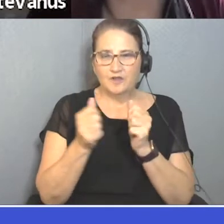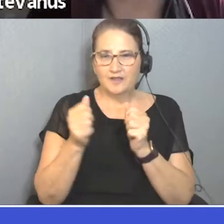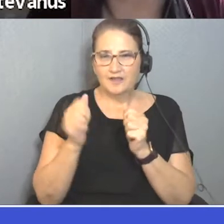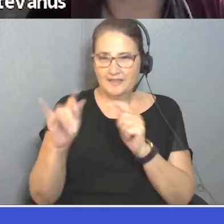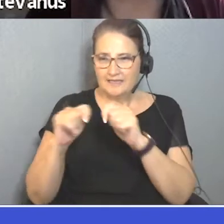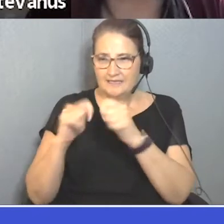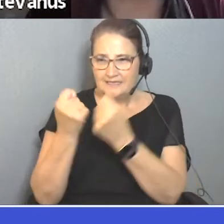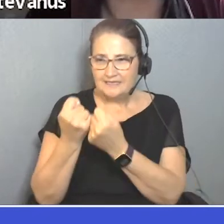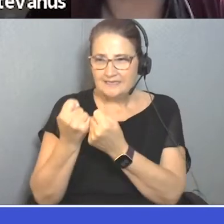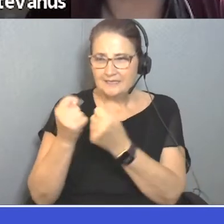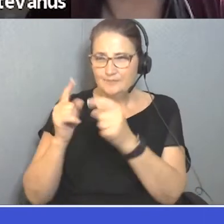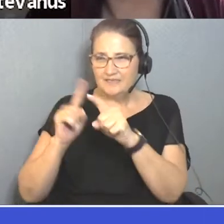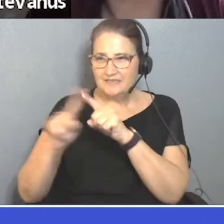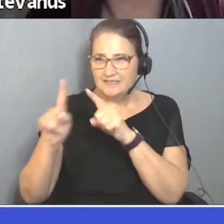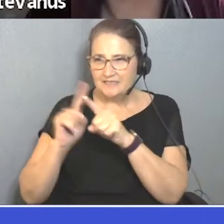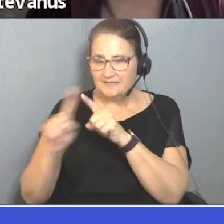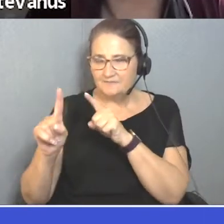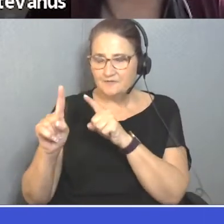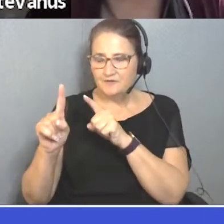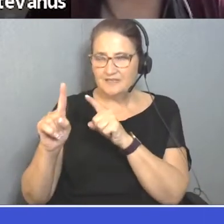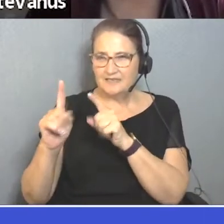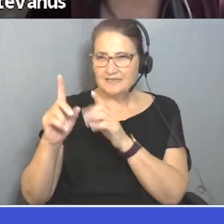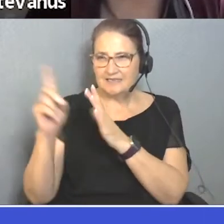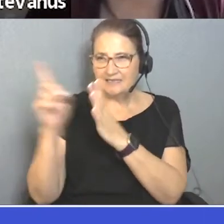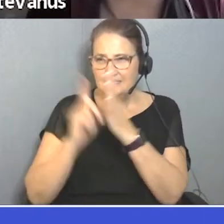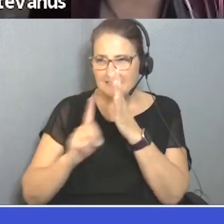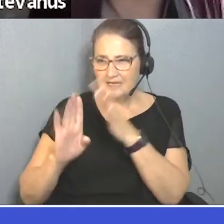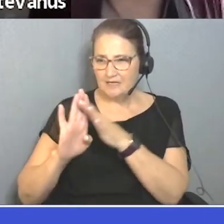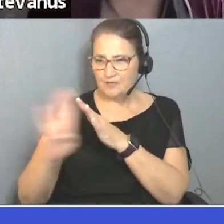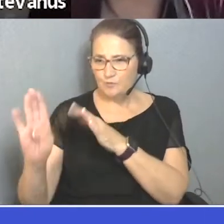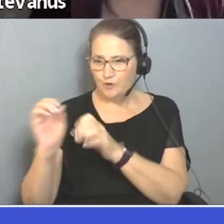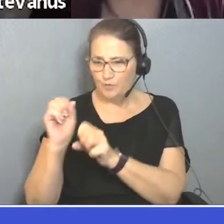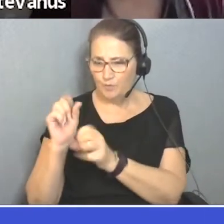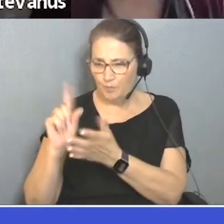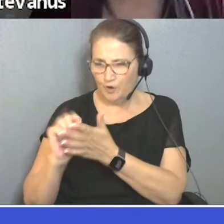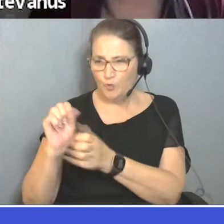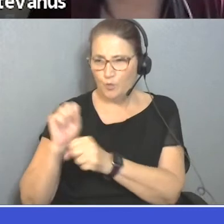some of the design sprint work that they are